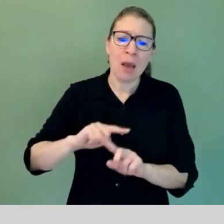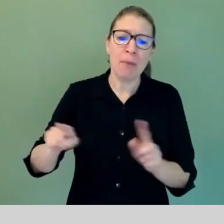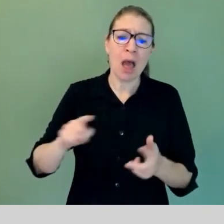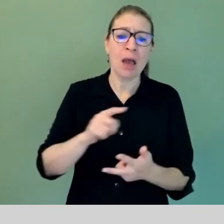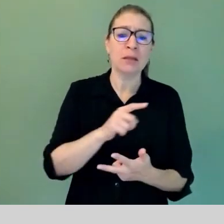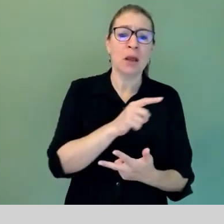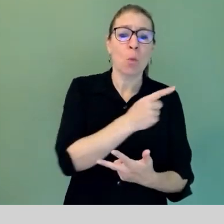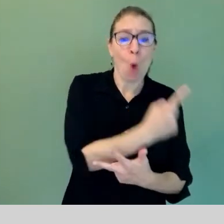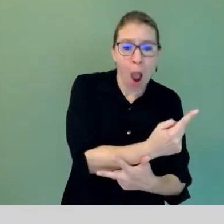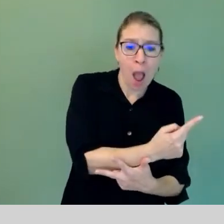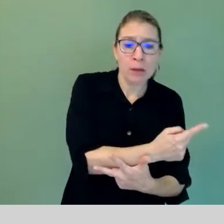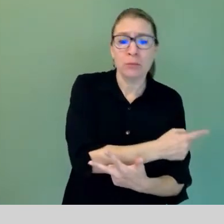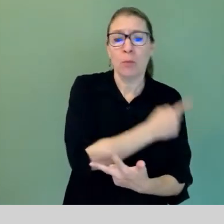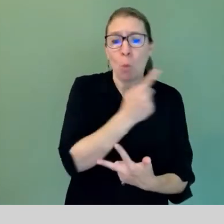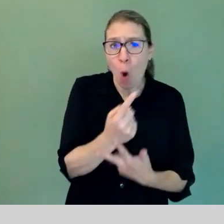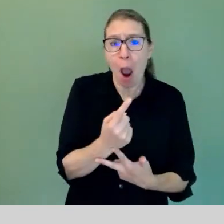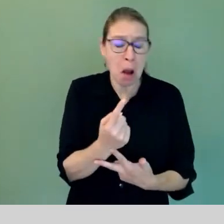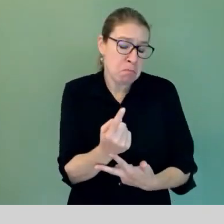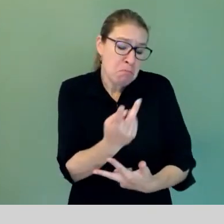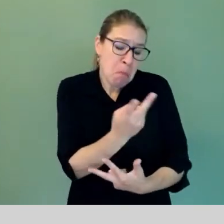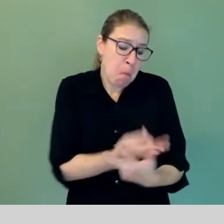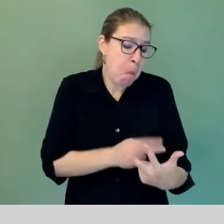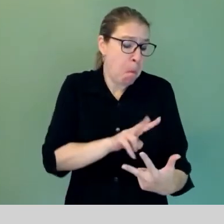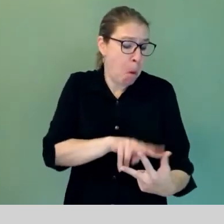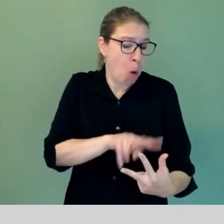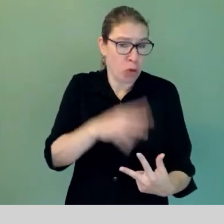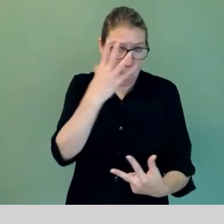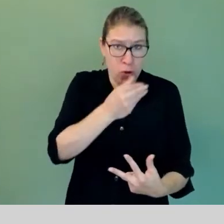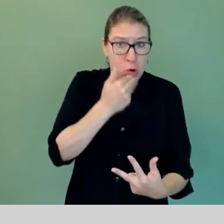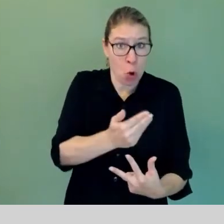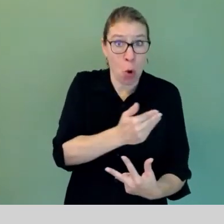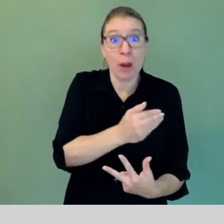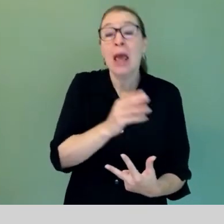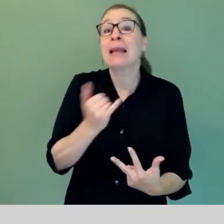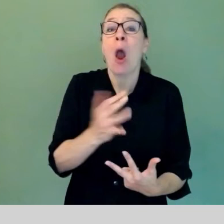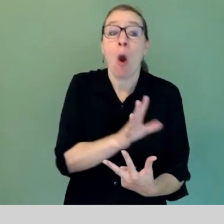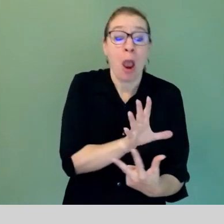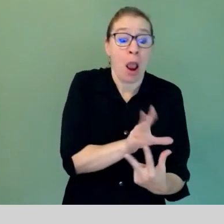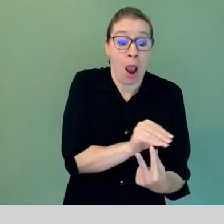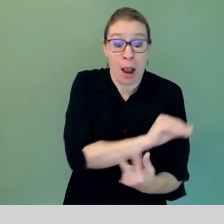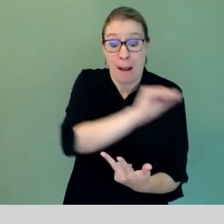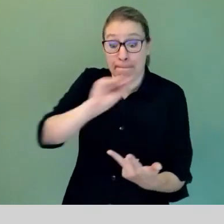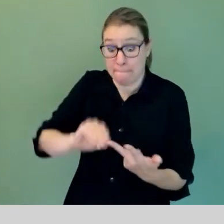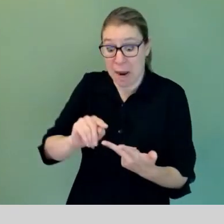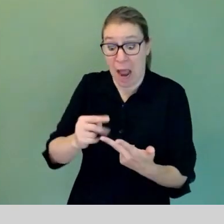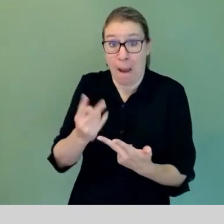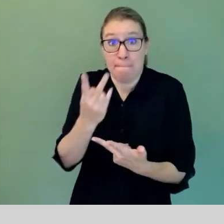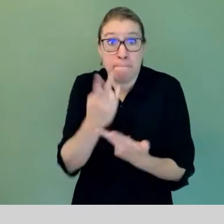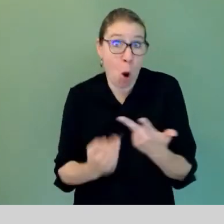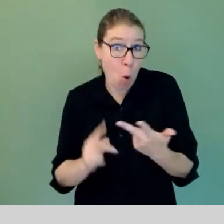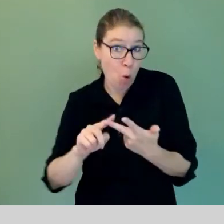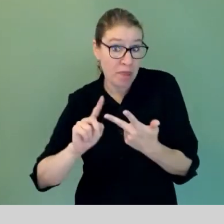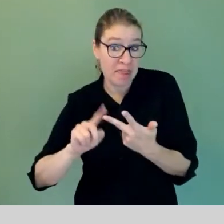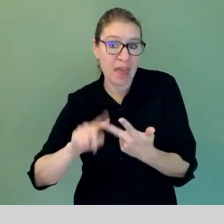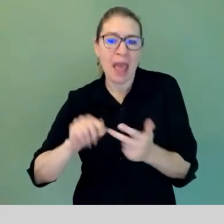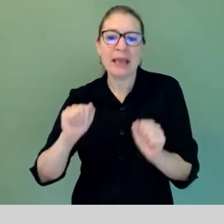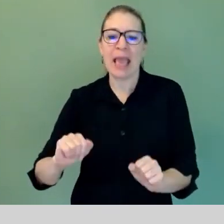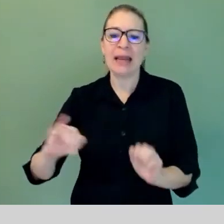Regardless, both individually seem to be proving out to be good classifiers. And then we can also combine these different features.